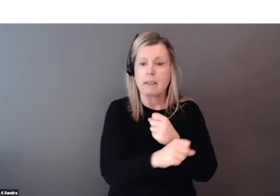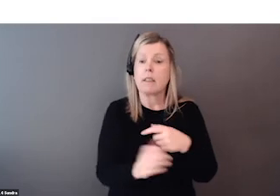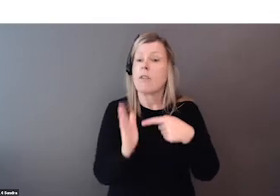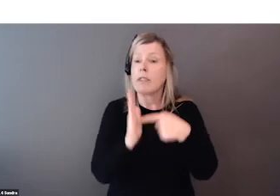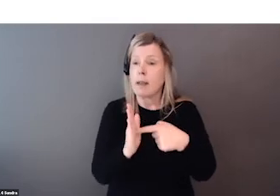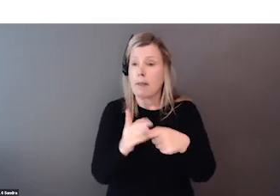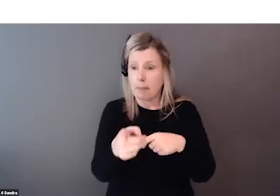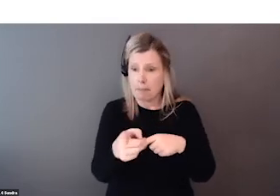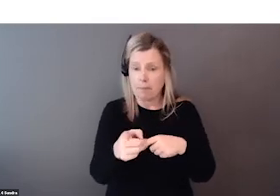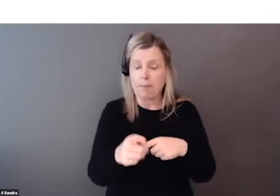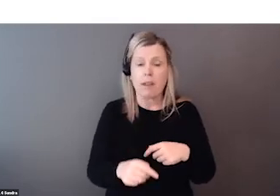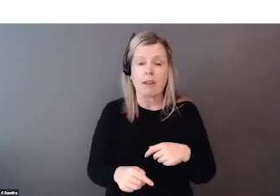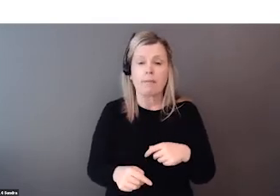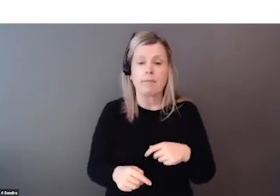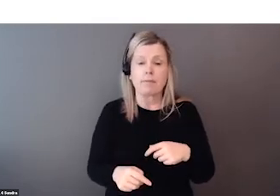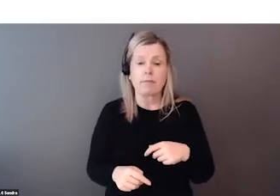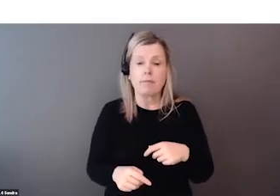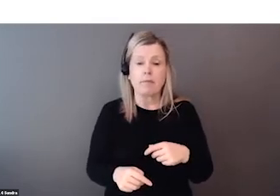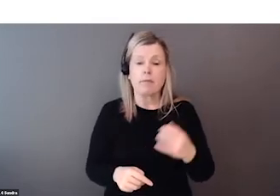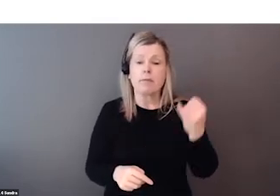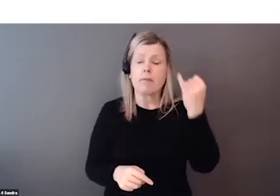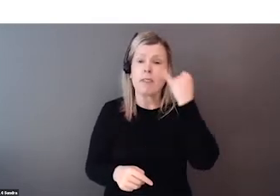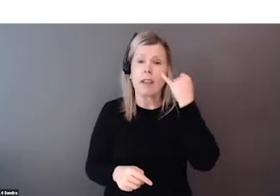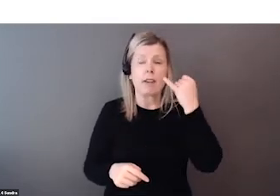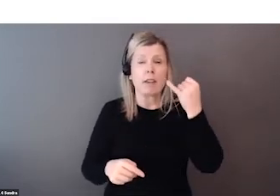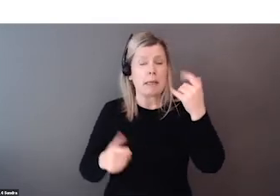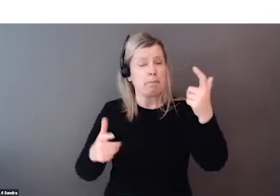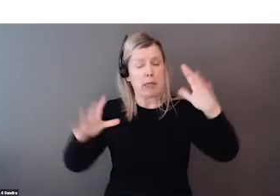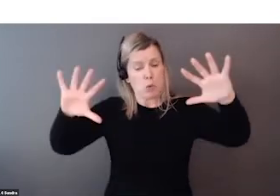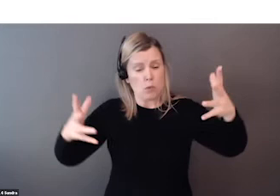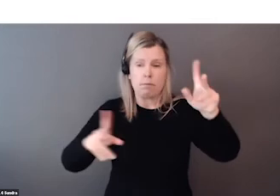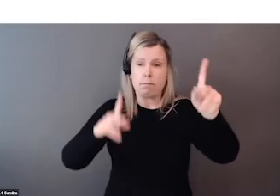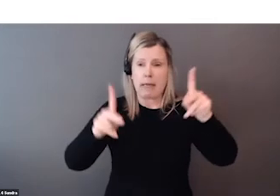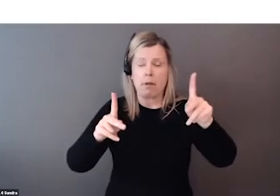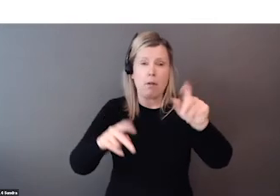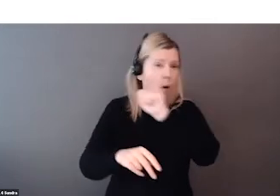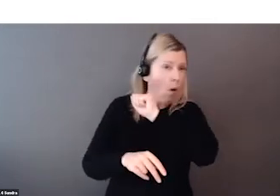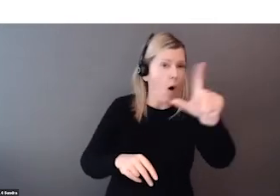From a data perspective, if we take all of the needs of anyone in any population